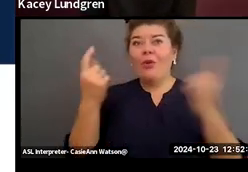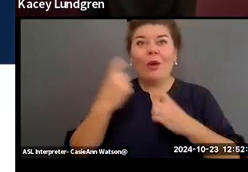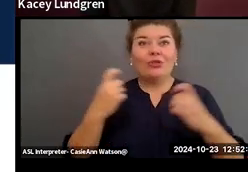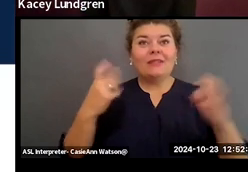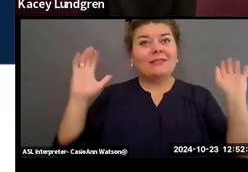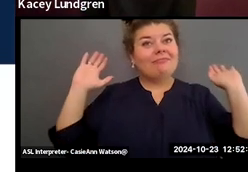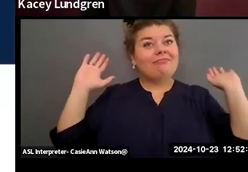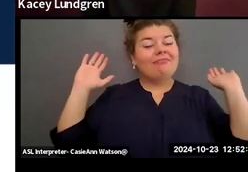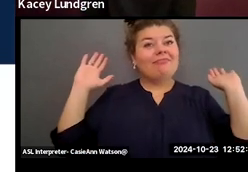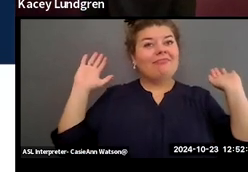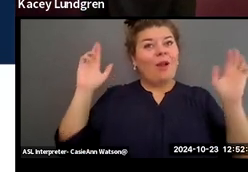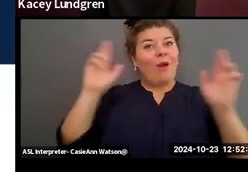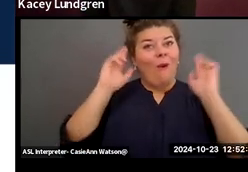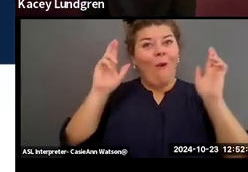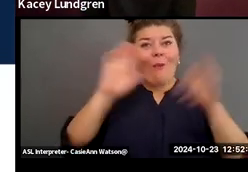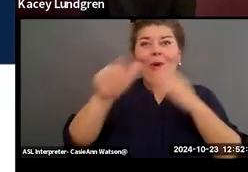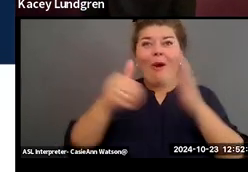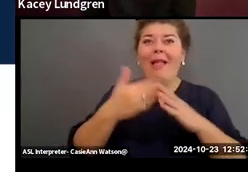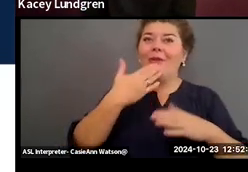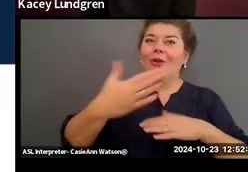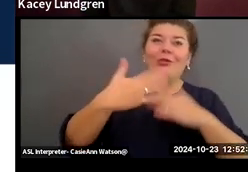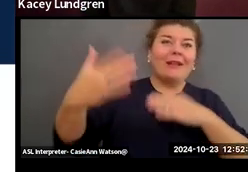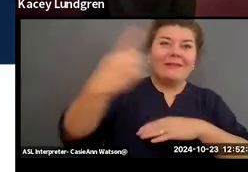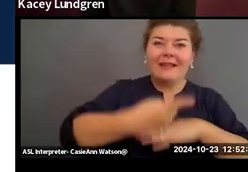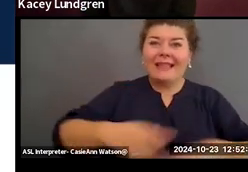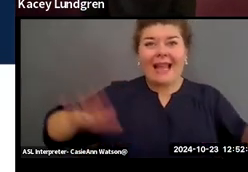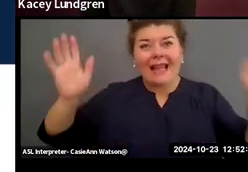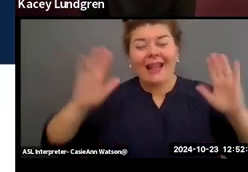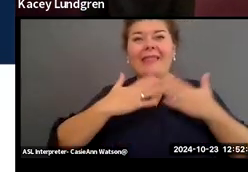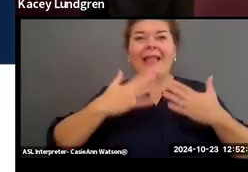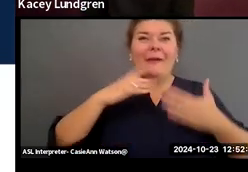then I hope everyone has a great rest of their day, and thanks so much for coming.